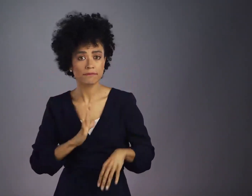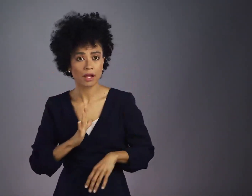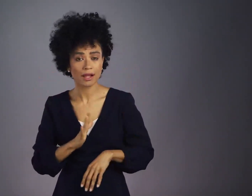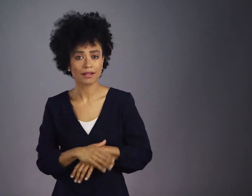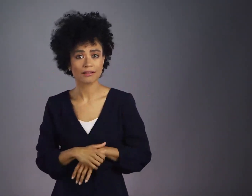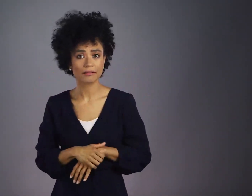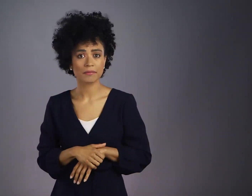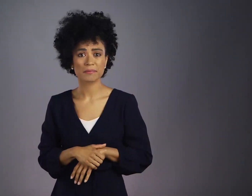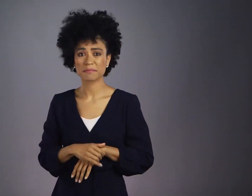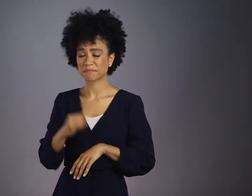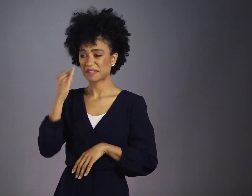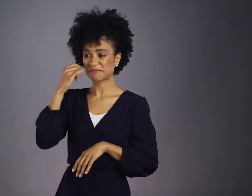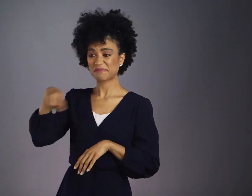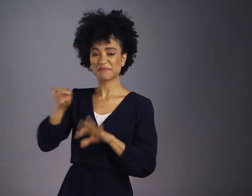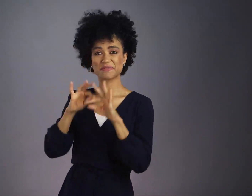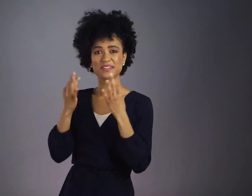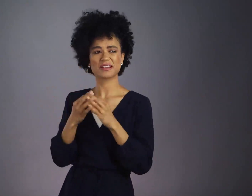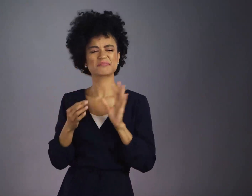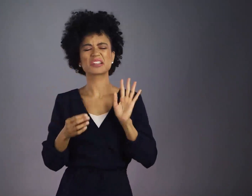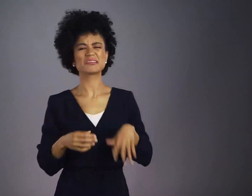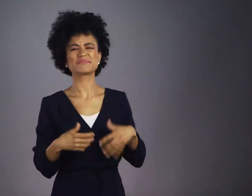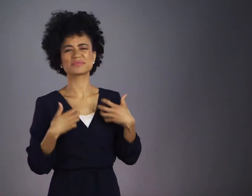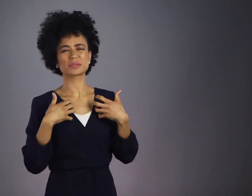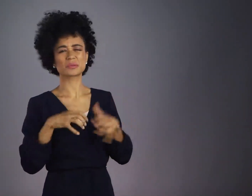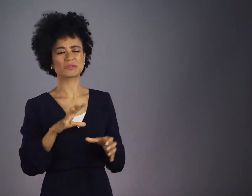we think we ought not to urge them.